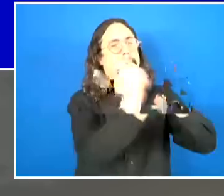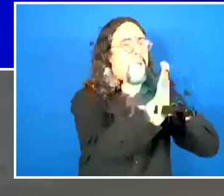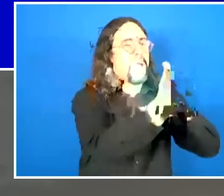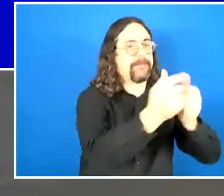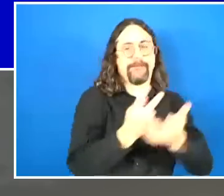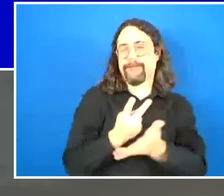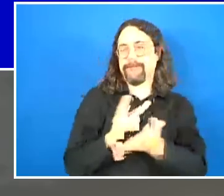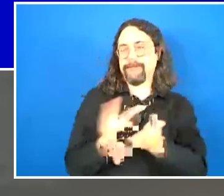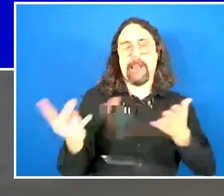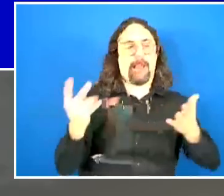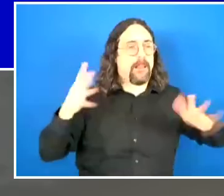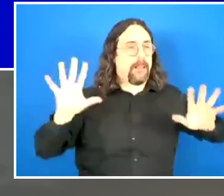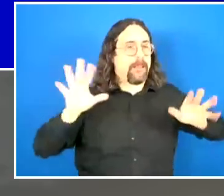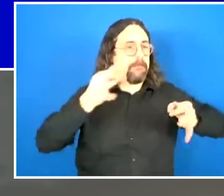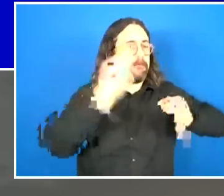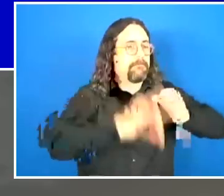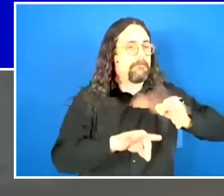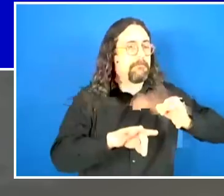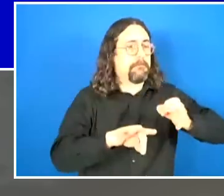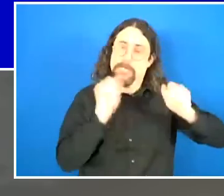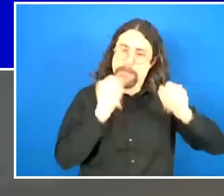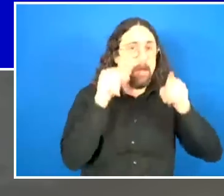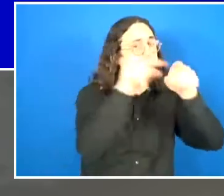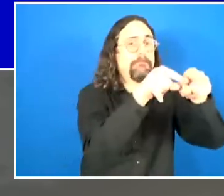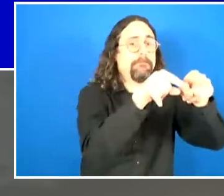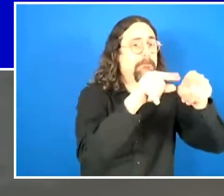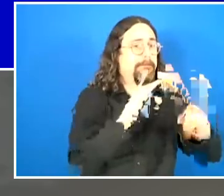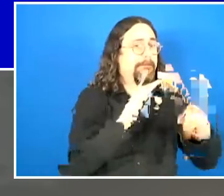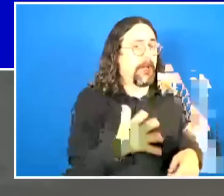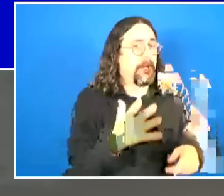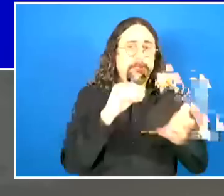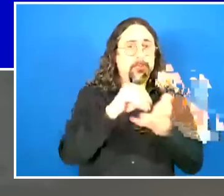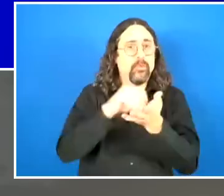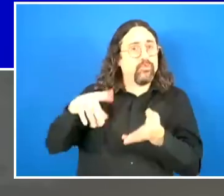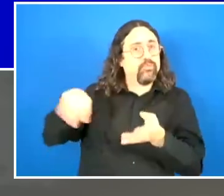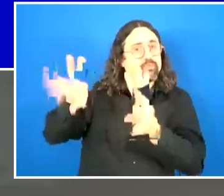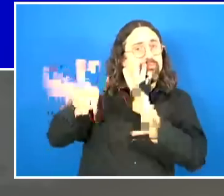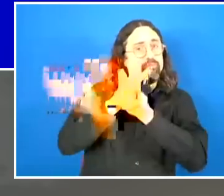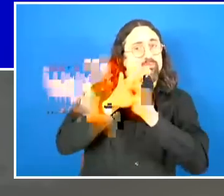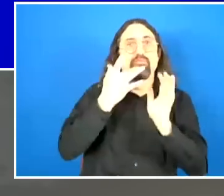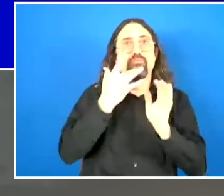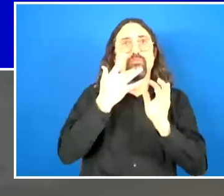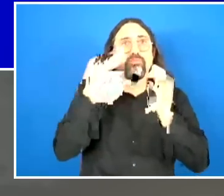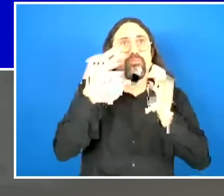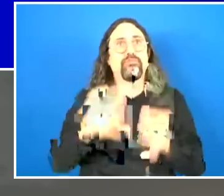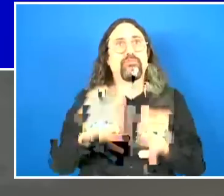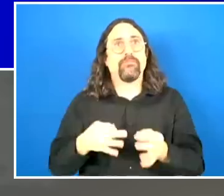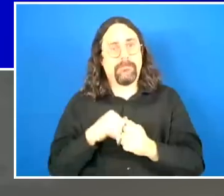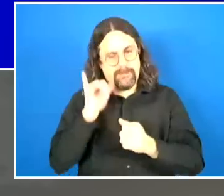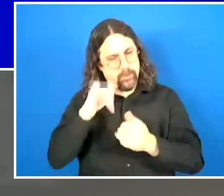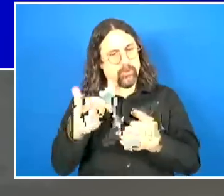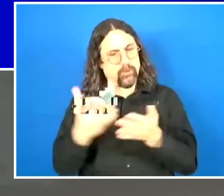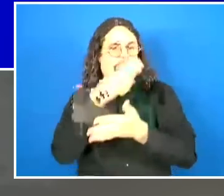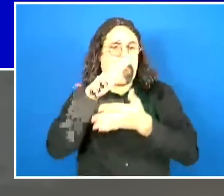COMPLETED THE COURSE WRKO DAN THEY HAVE EARNED THE CREDIT THEY HAVE THAT OPTION RATHER THAN SOMETHING THAT